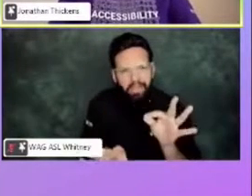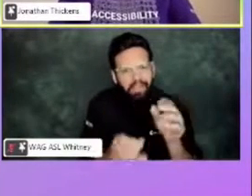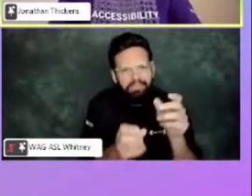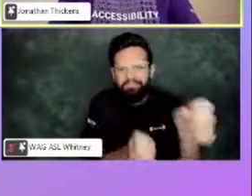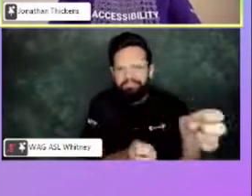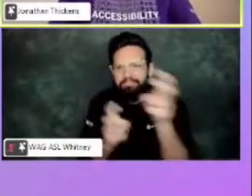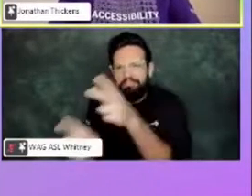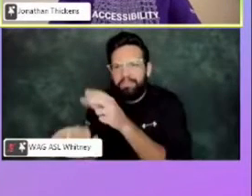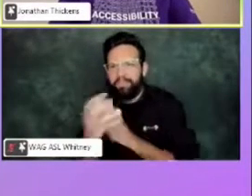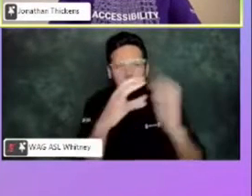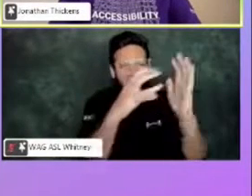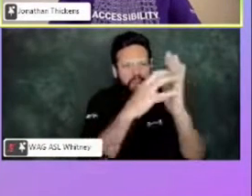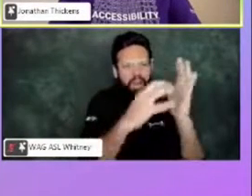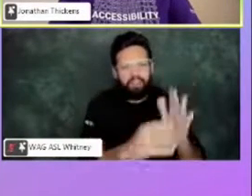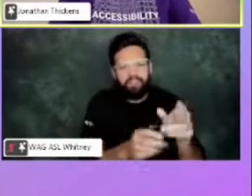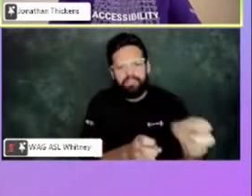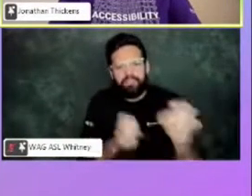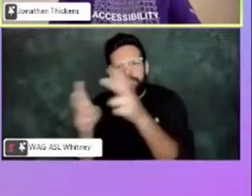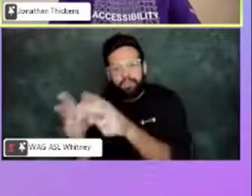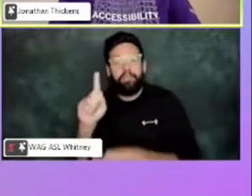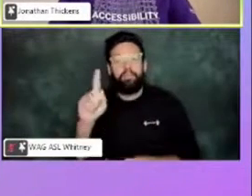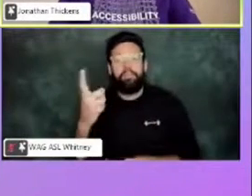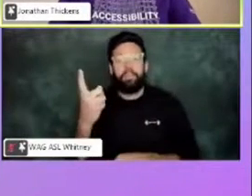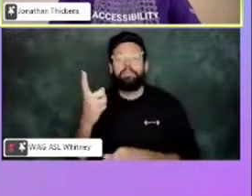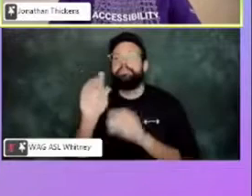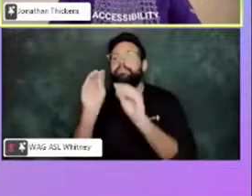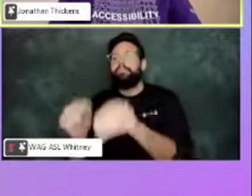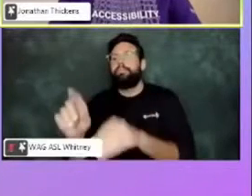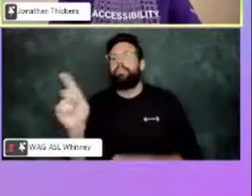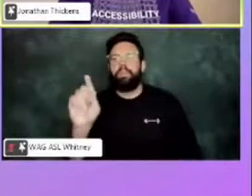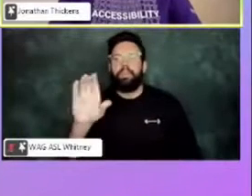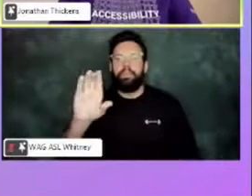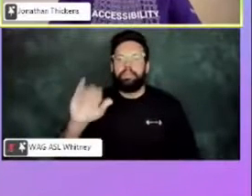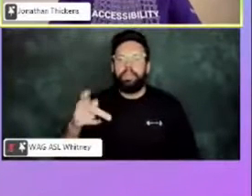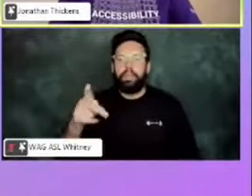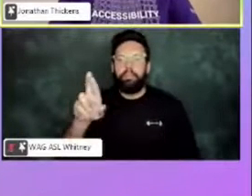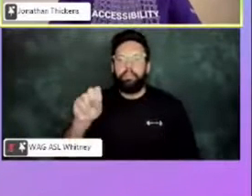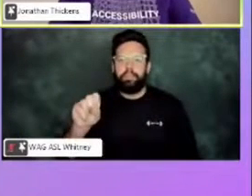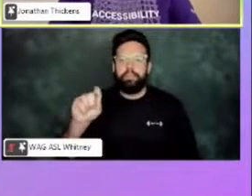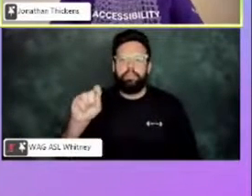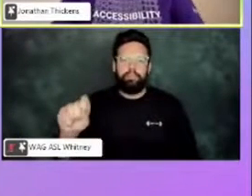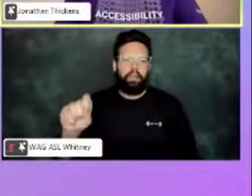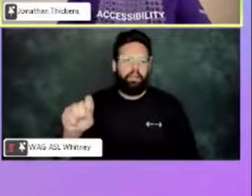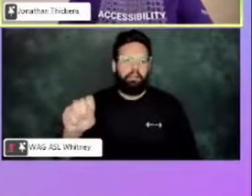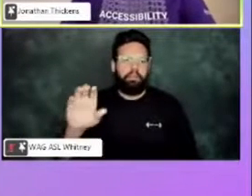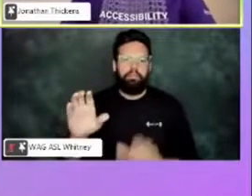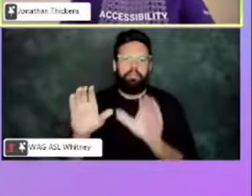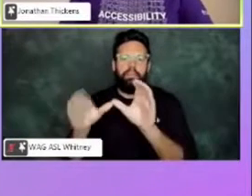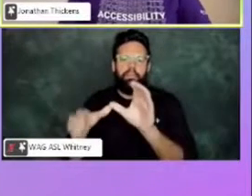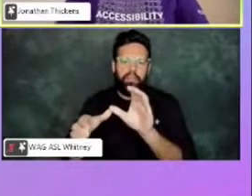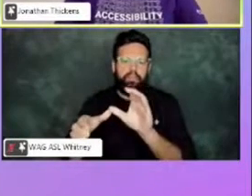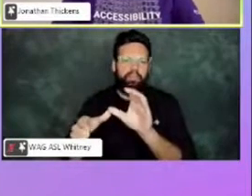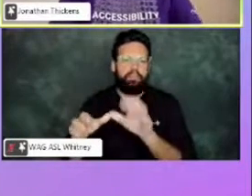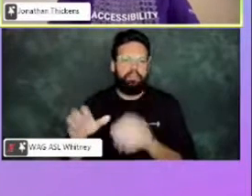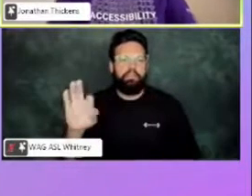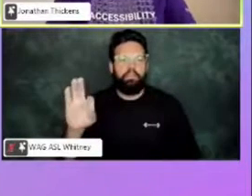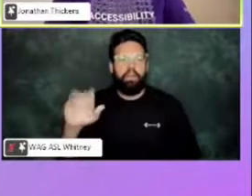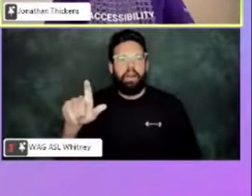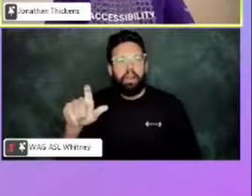The first one goes into the cypress dot config.js file. In my case, I also have to add an extra line to point to our dev instance.